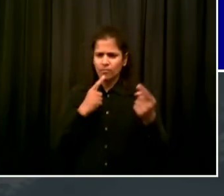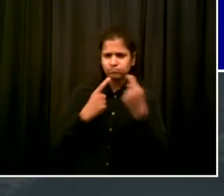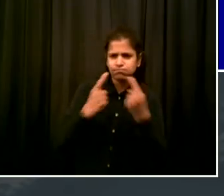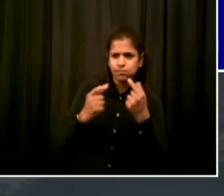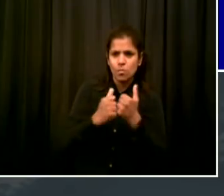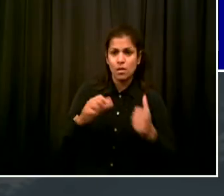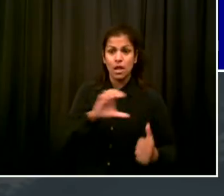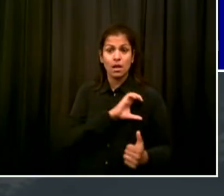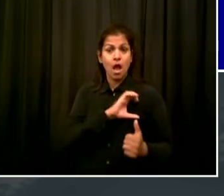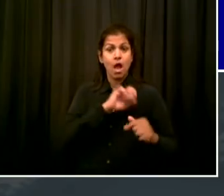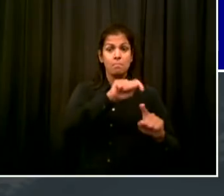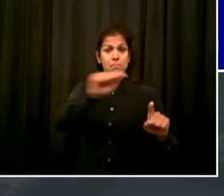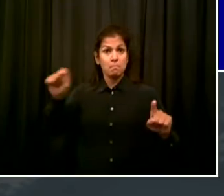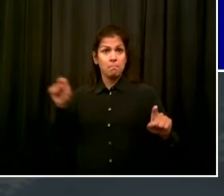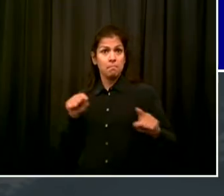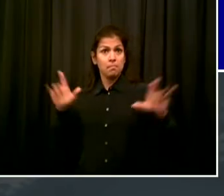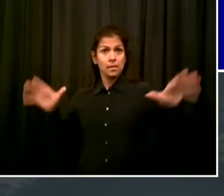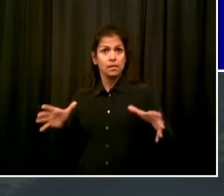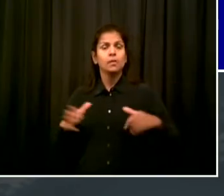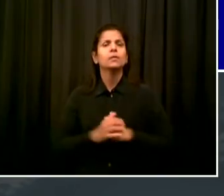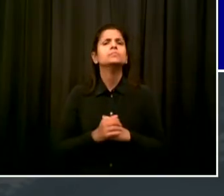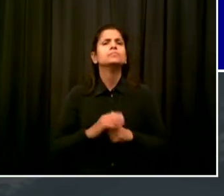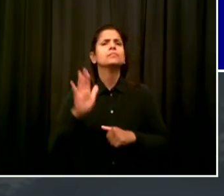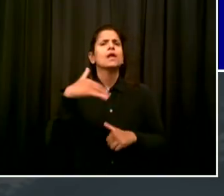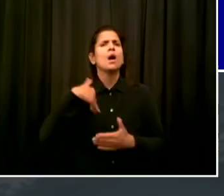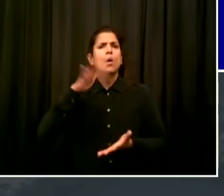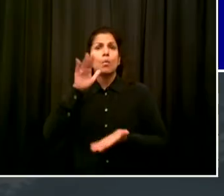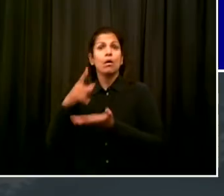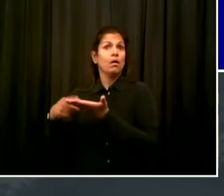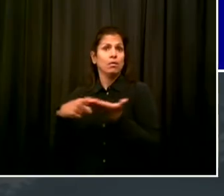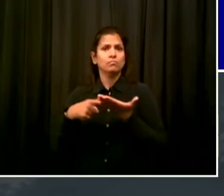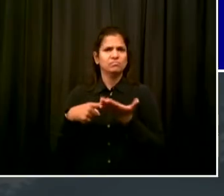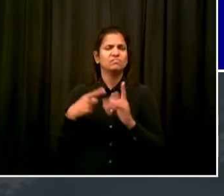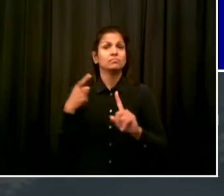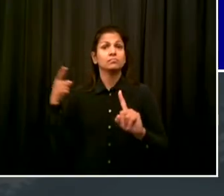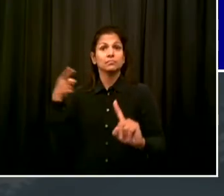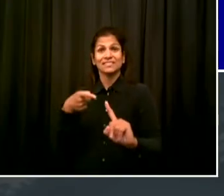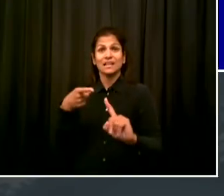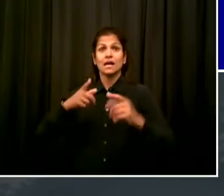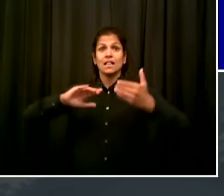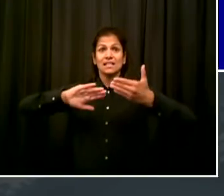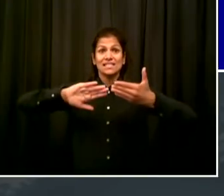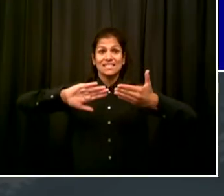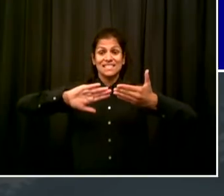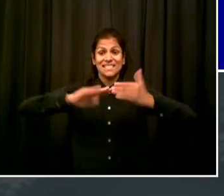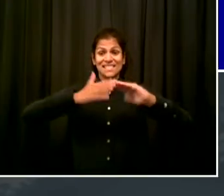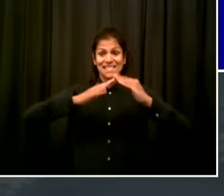STRATEGIES OVER MANY YEARS . WE ARE GOING TO